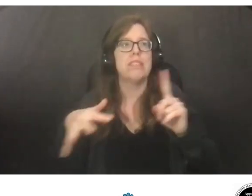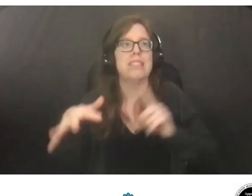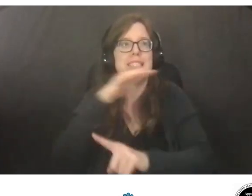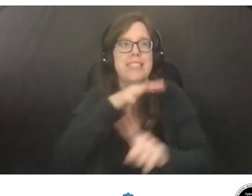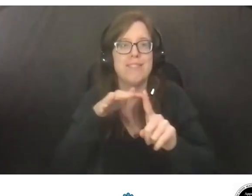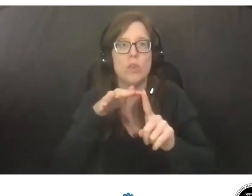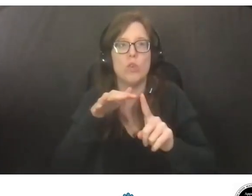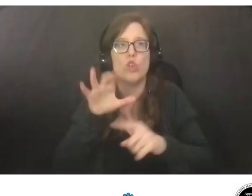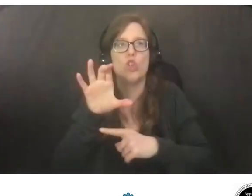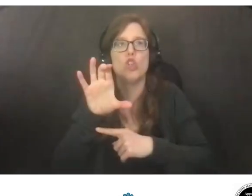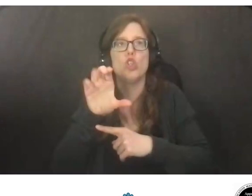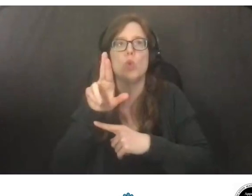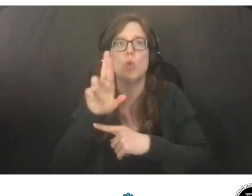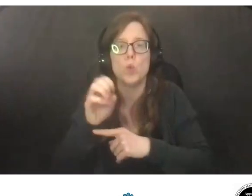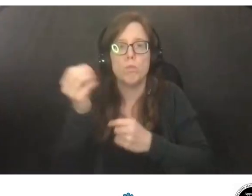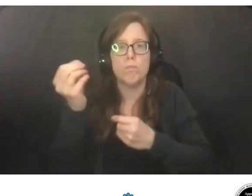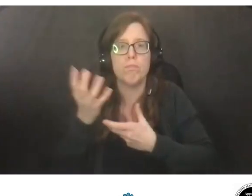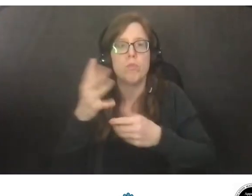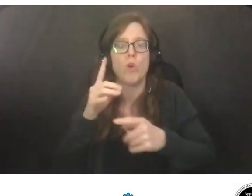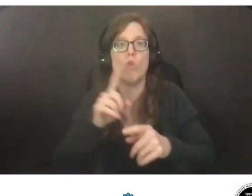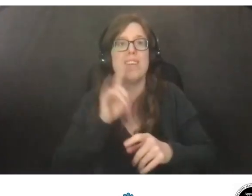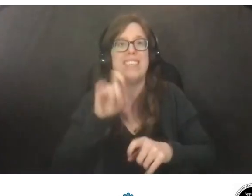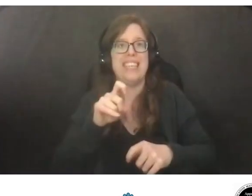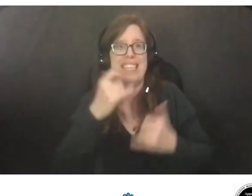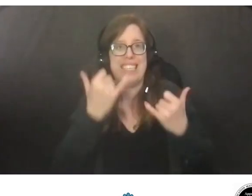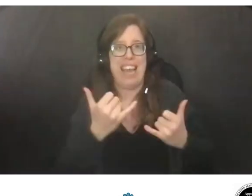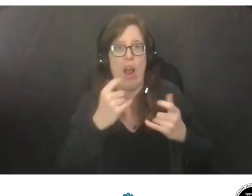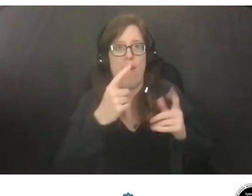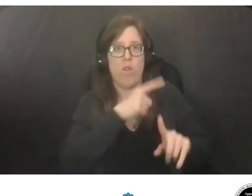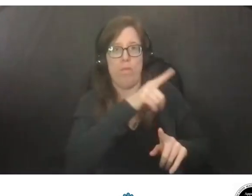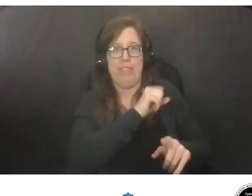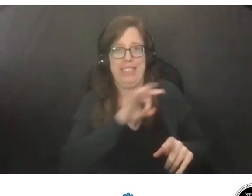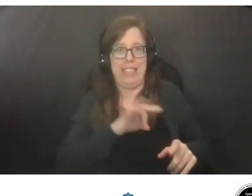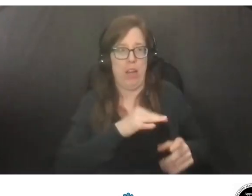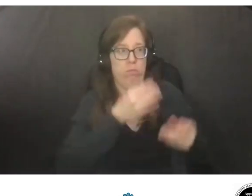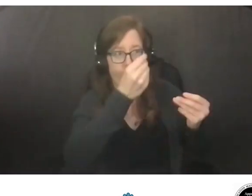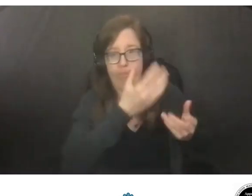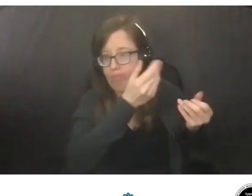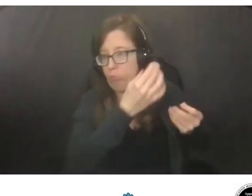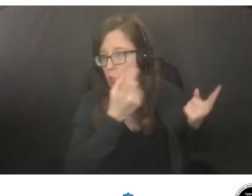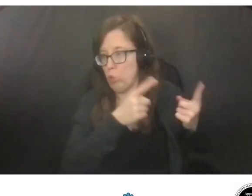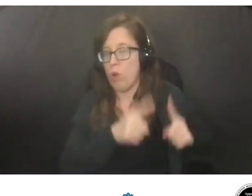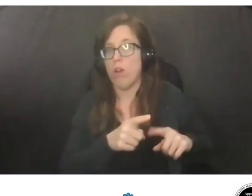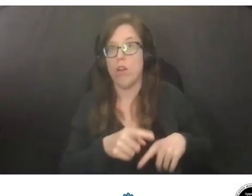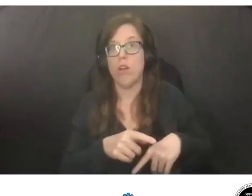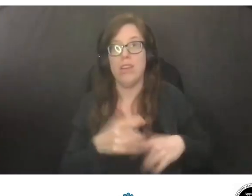communicated in real time by their staff members? This is often provided by the